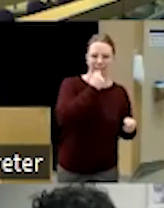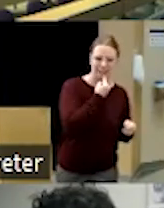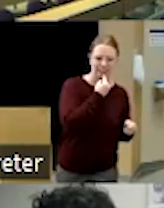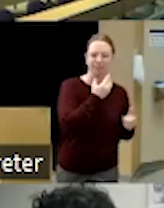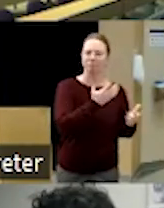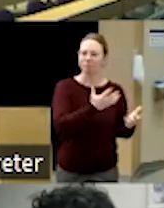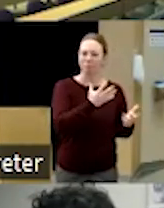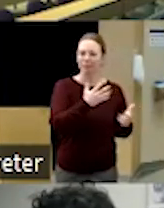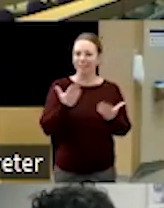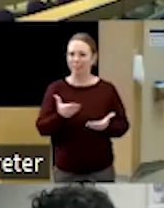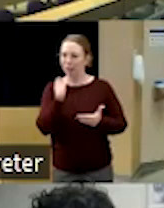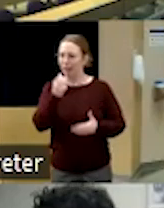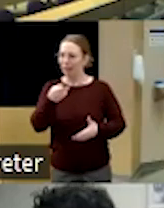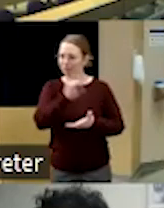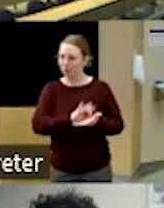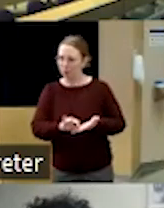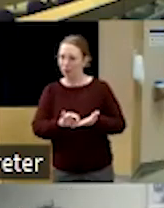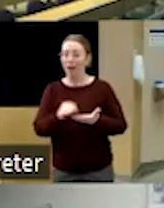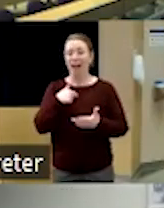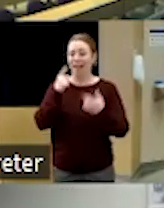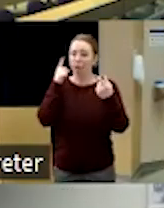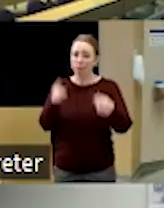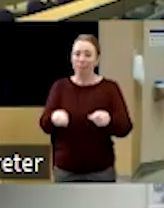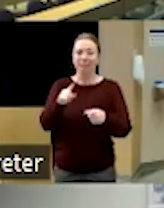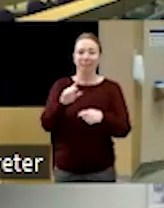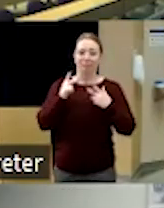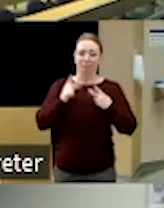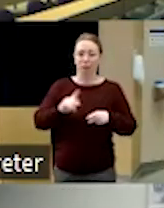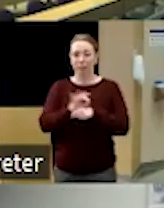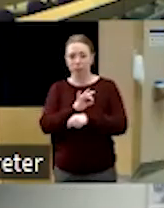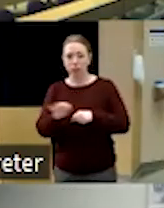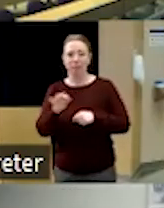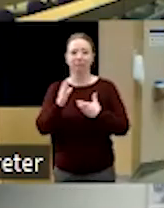or social participation is the most important one but of course we are pain clinic so we